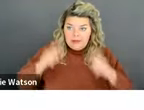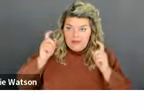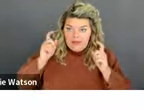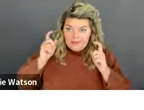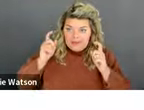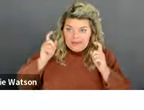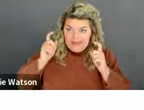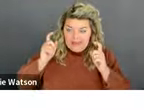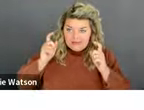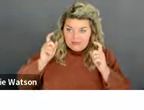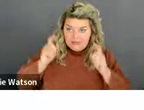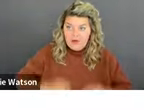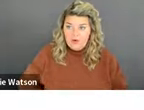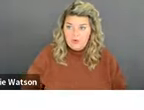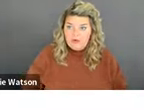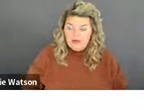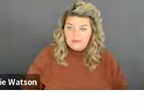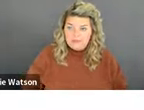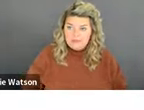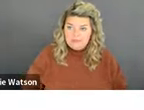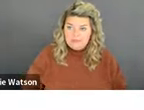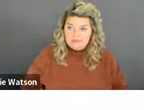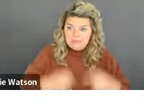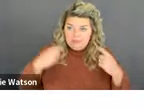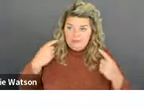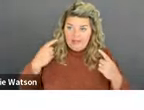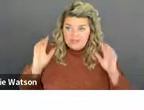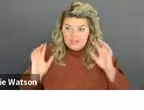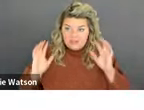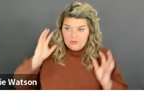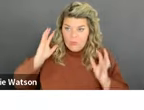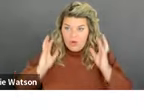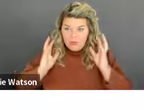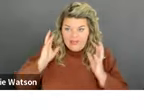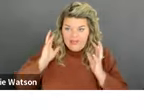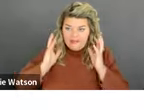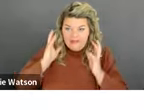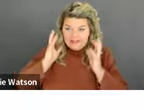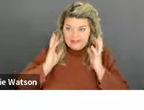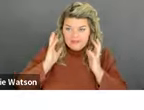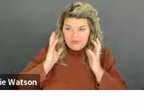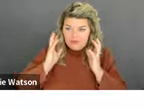and expecting an answer. So, that's just one way that the face is used as grammar.